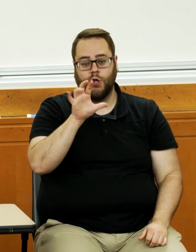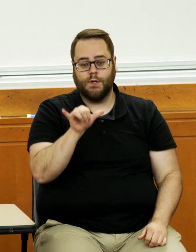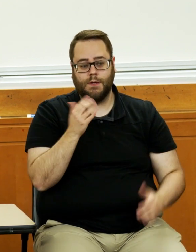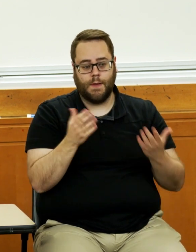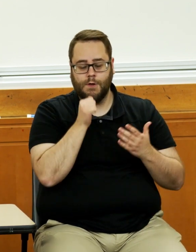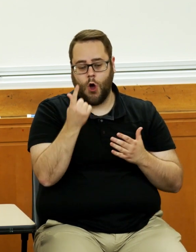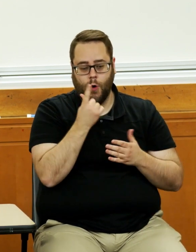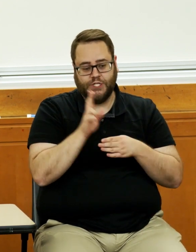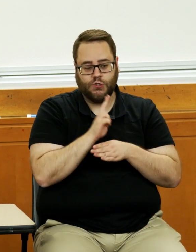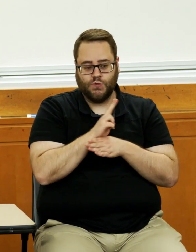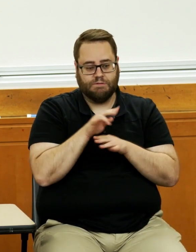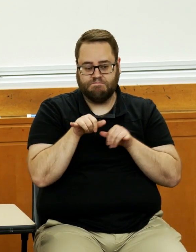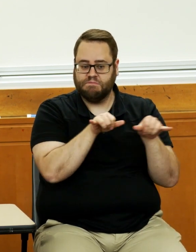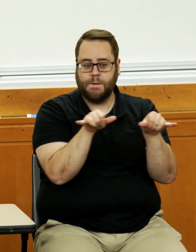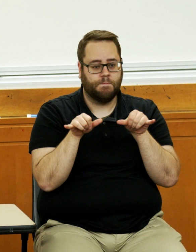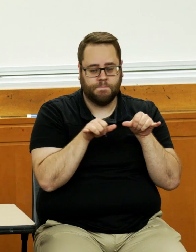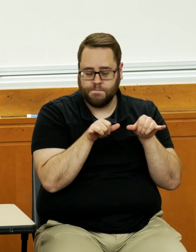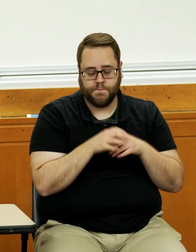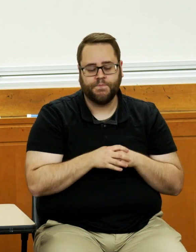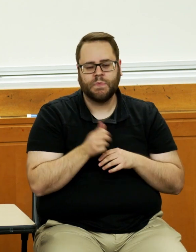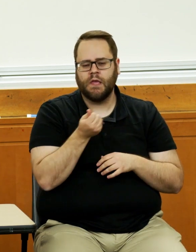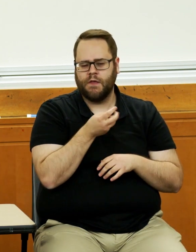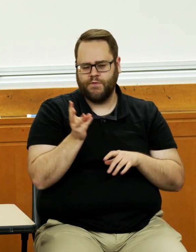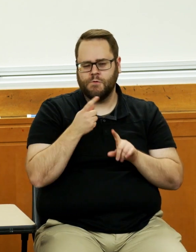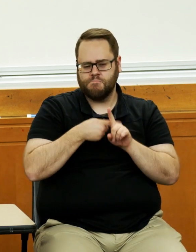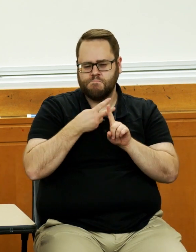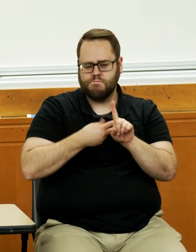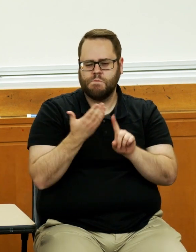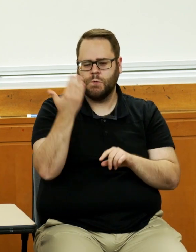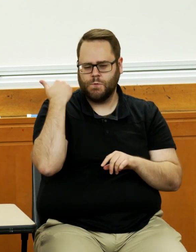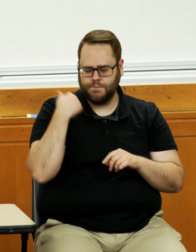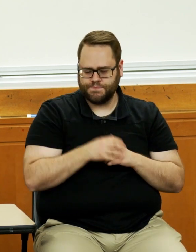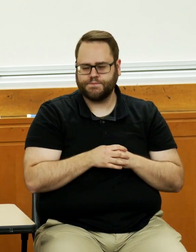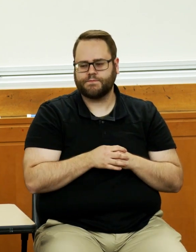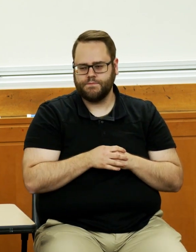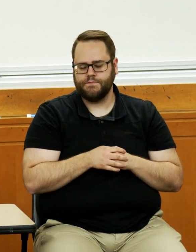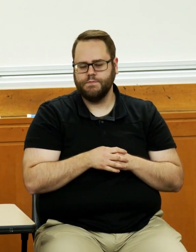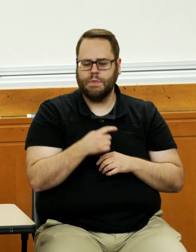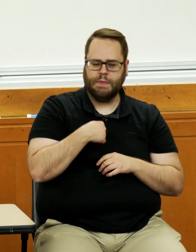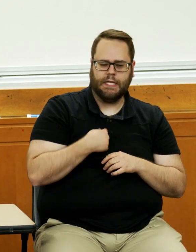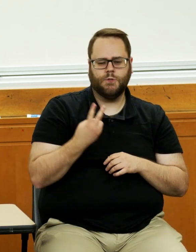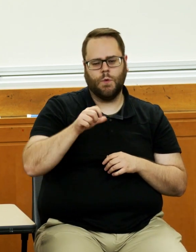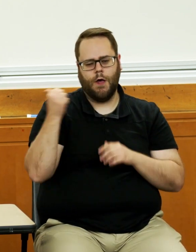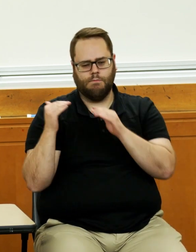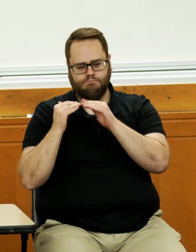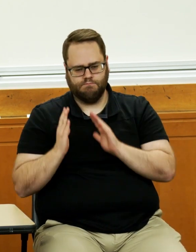wielded in the same ways. A few months ago, I and two of my colleagues from Brooklyn Law School's